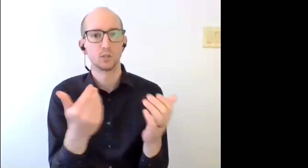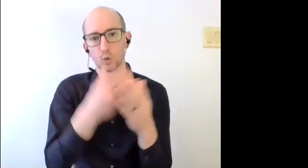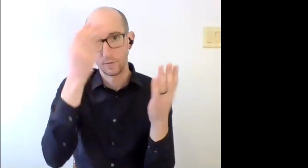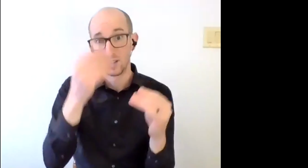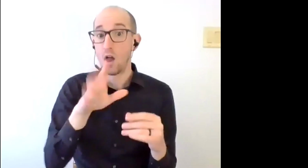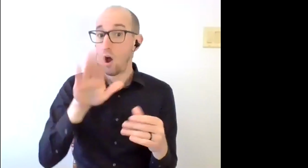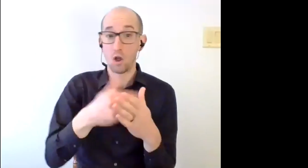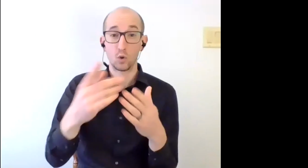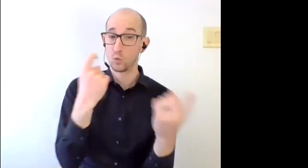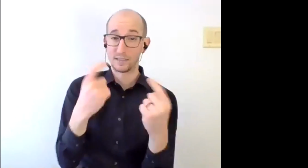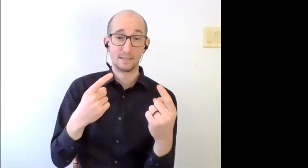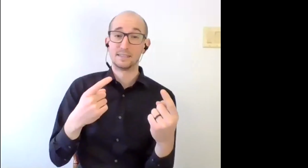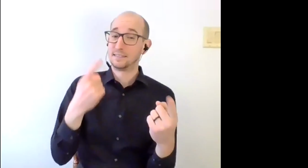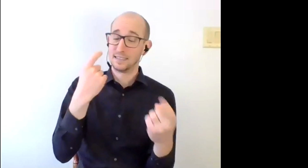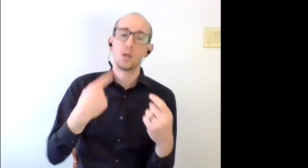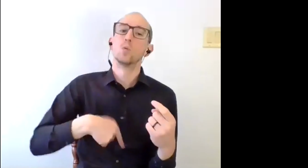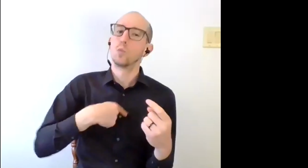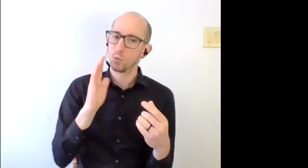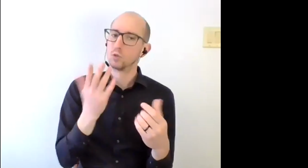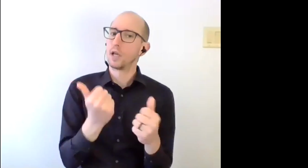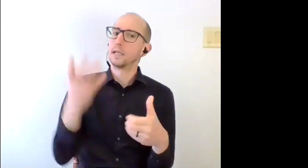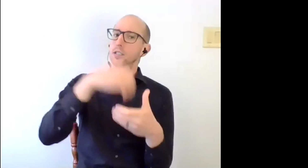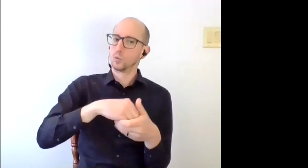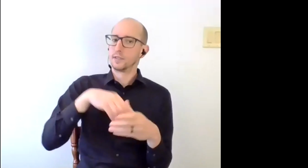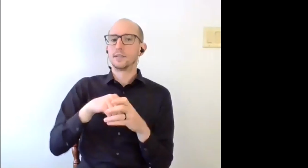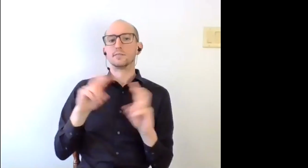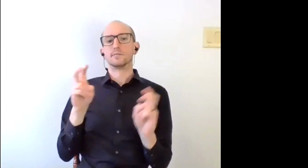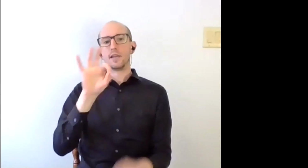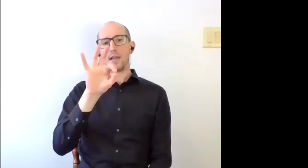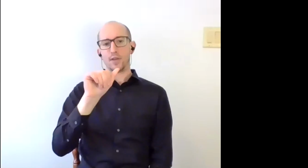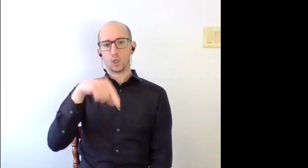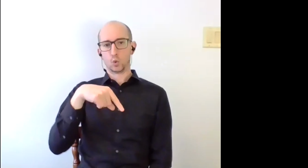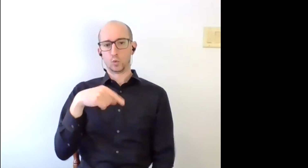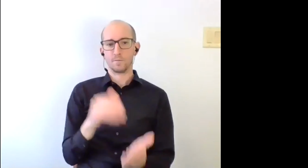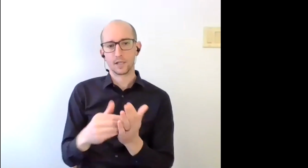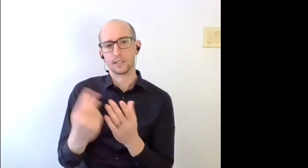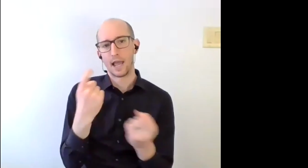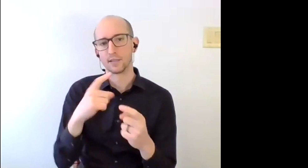for updates and information. As I said, all of the questions being asked and we will try and